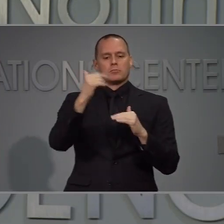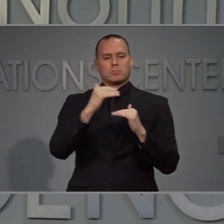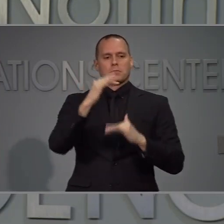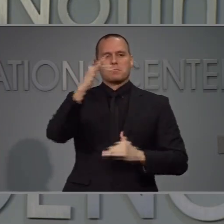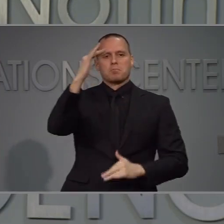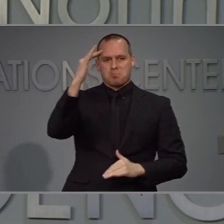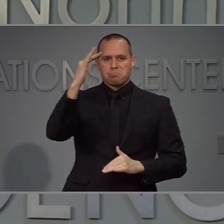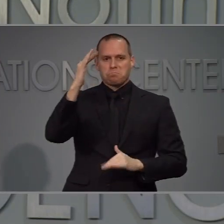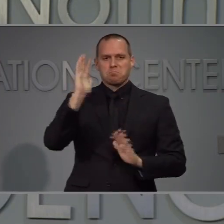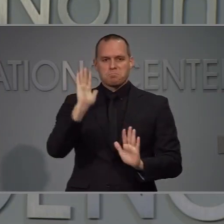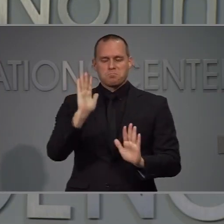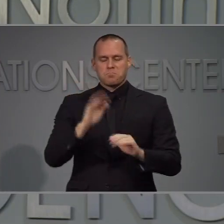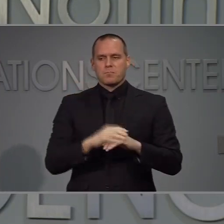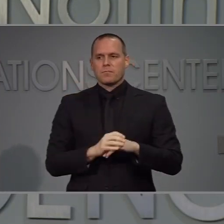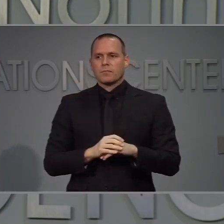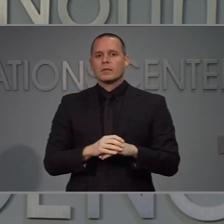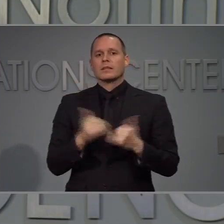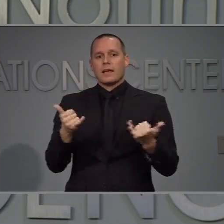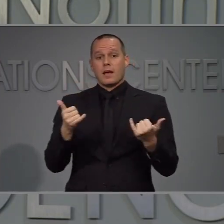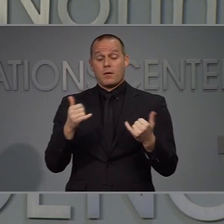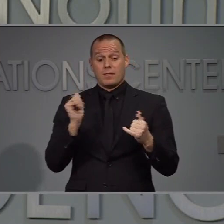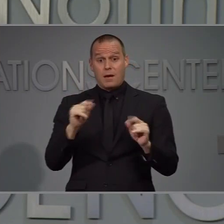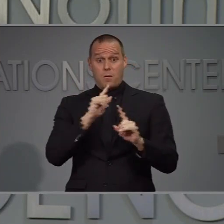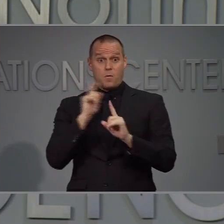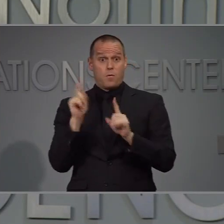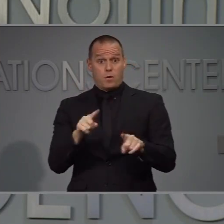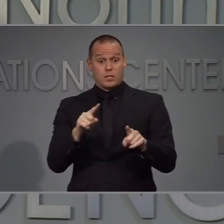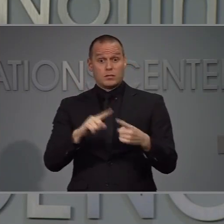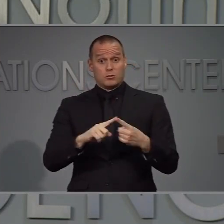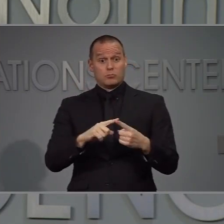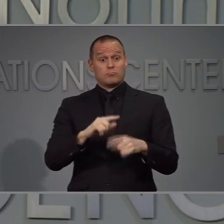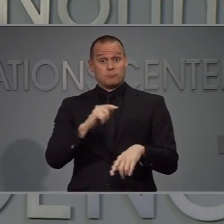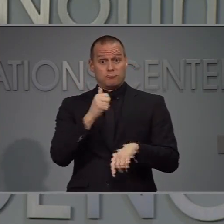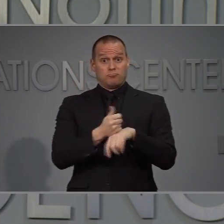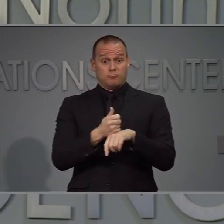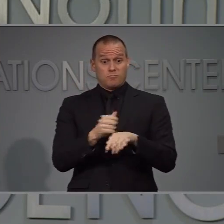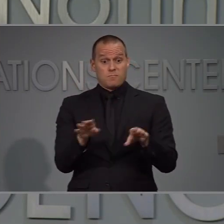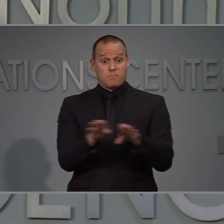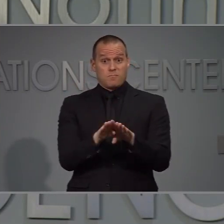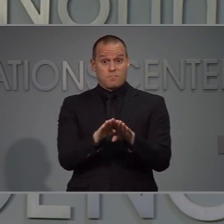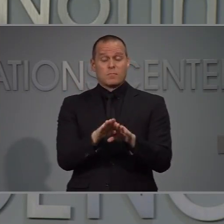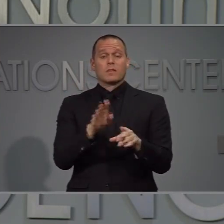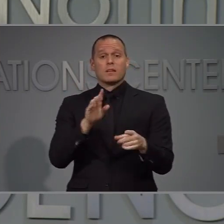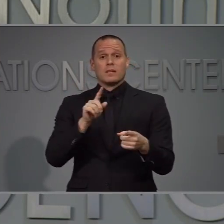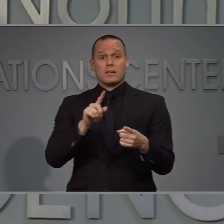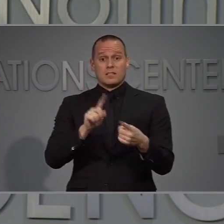BEFORE WE CAN BEGIN EASING THOSE RESTRICTIONS.